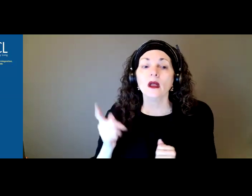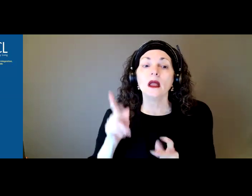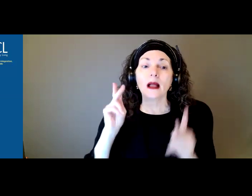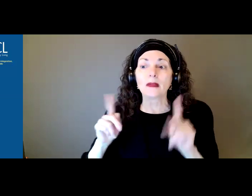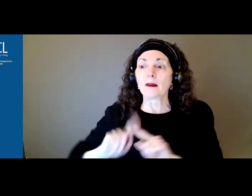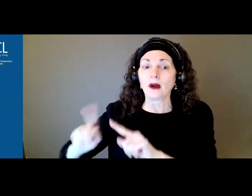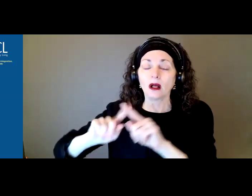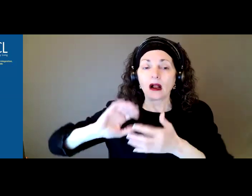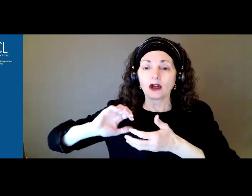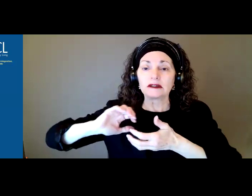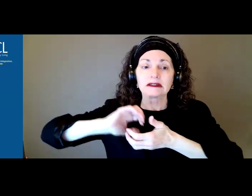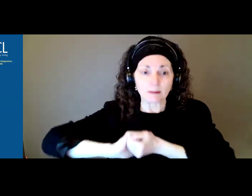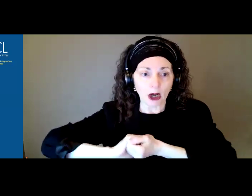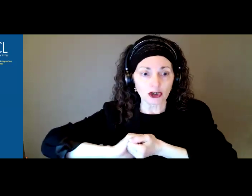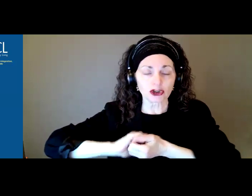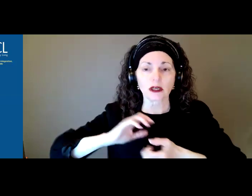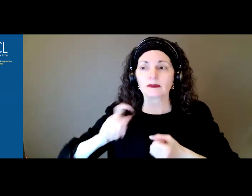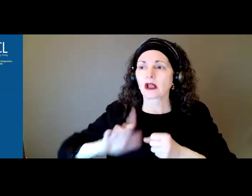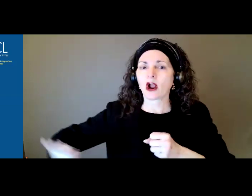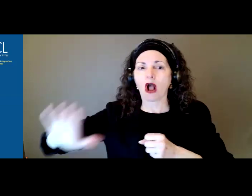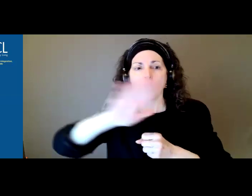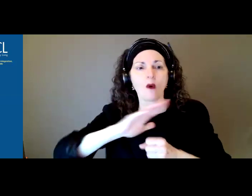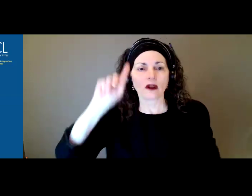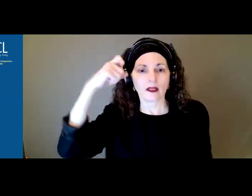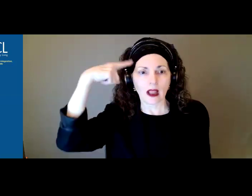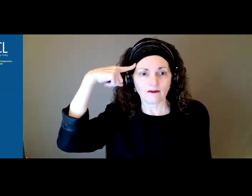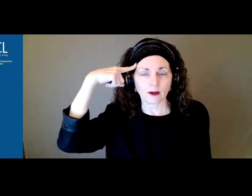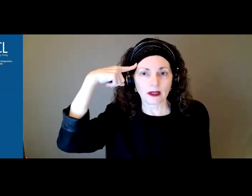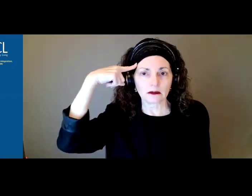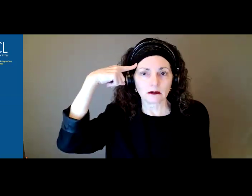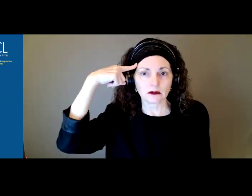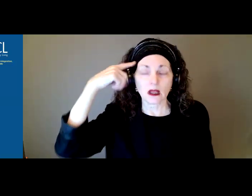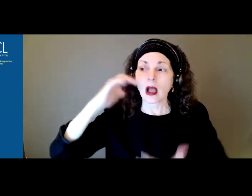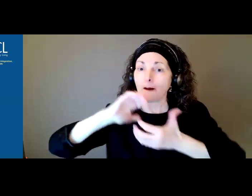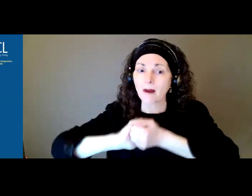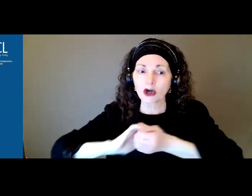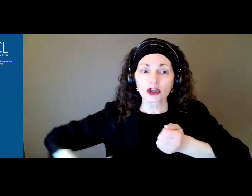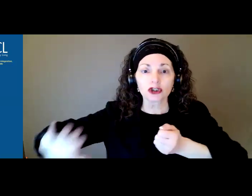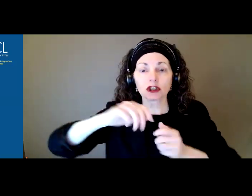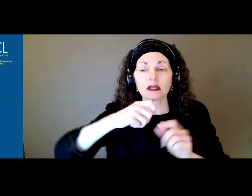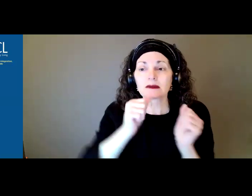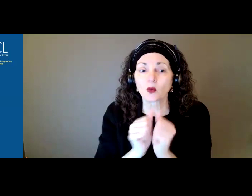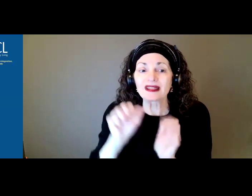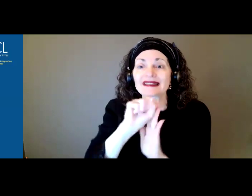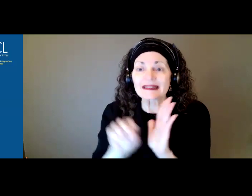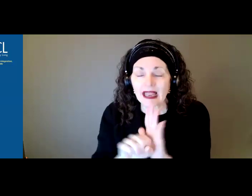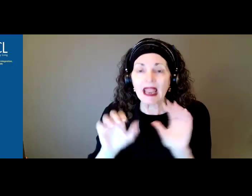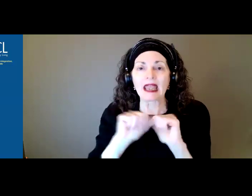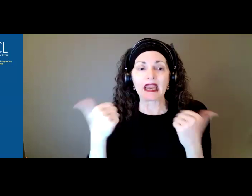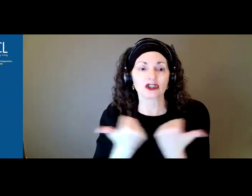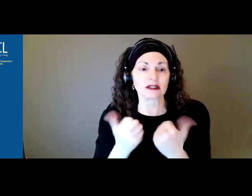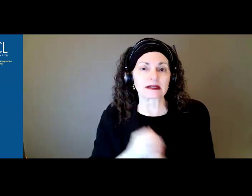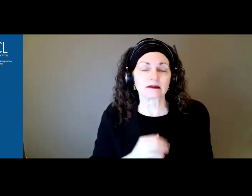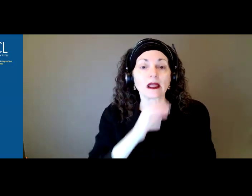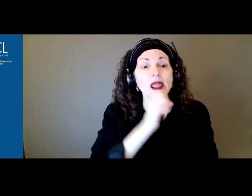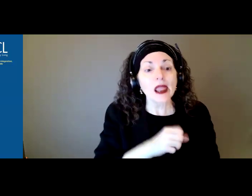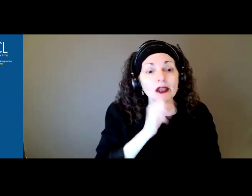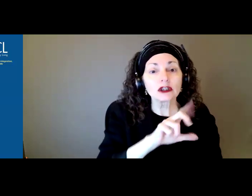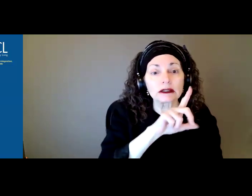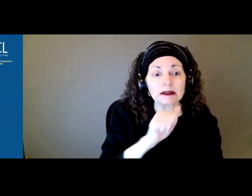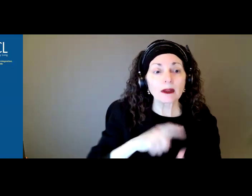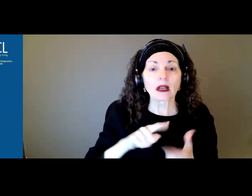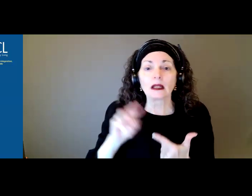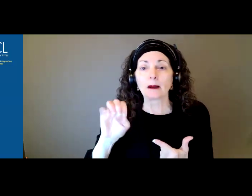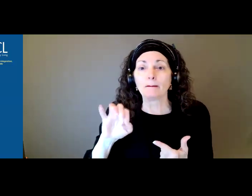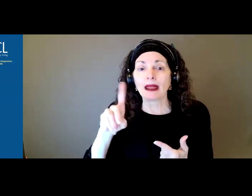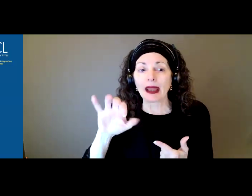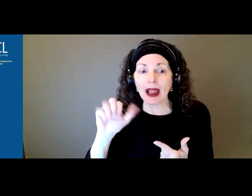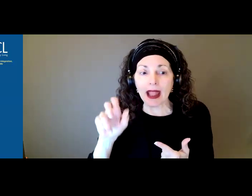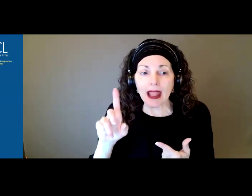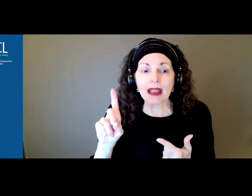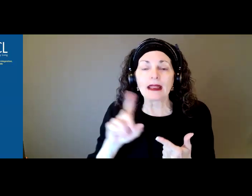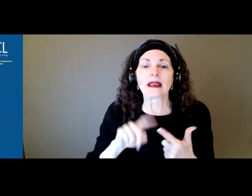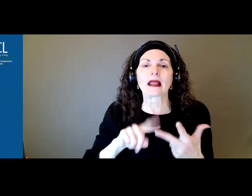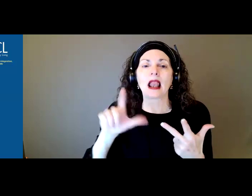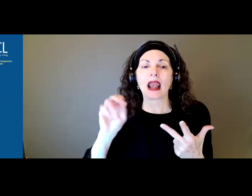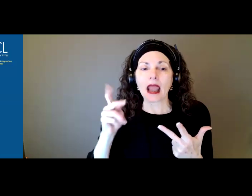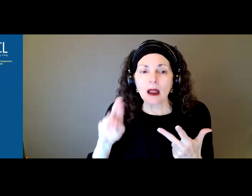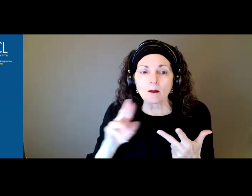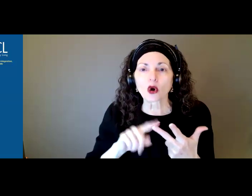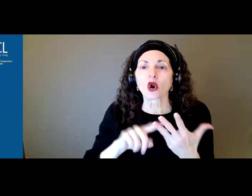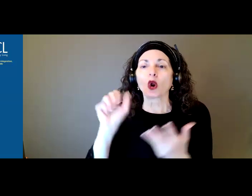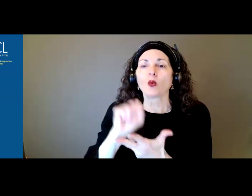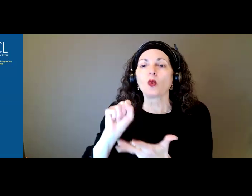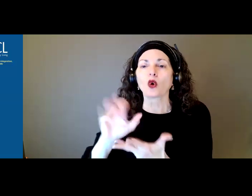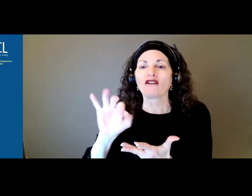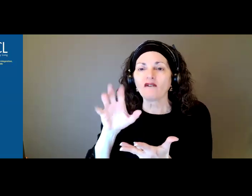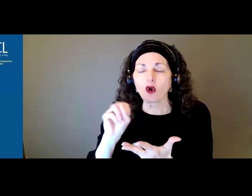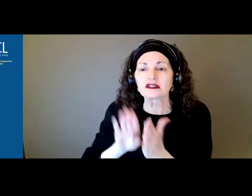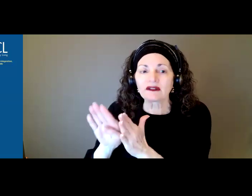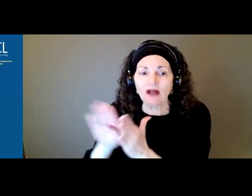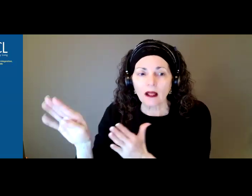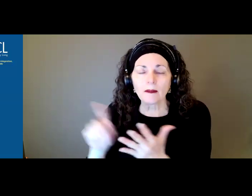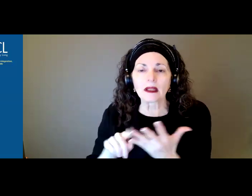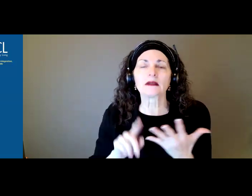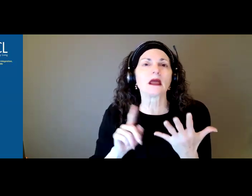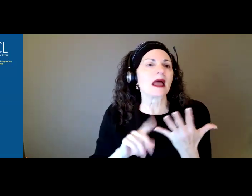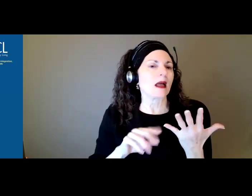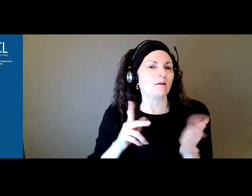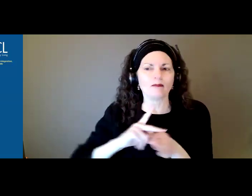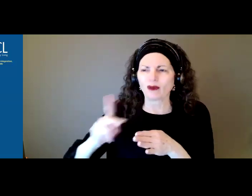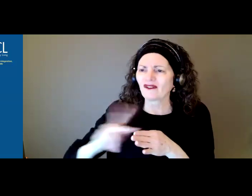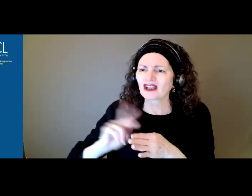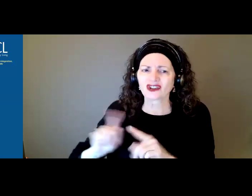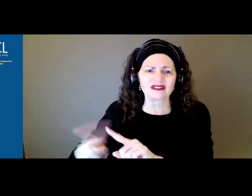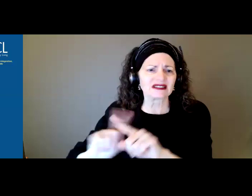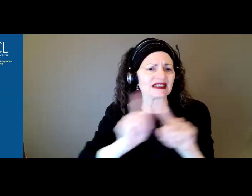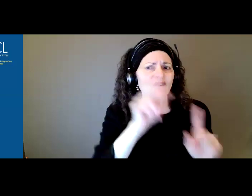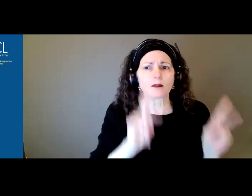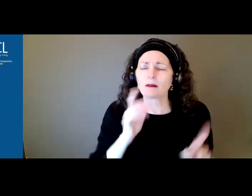It's about partnerships across the federal government. It's about partnerships among state agencies, from aging and disability, to Medicaid, to labor and workforce development. And it's about partnerships with direct care professionals, people receiving services, and advocates.